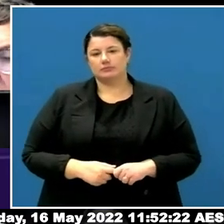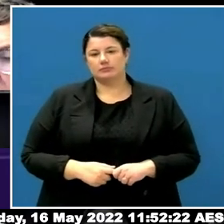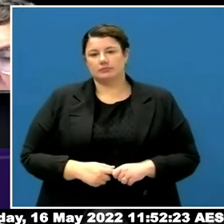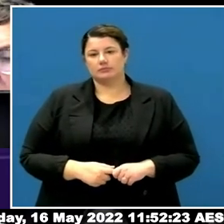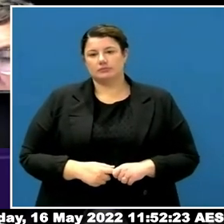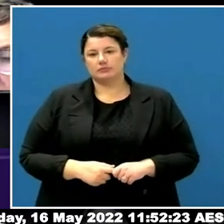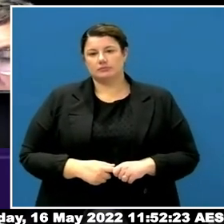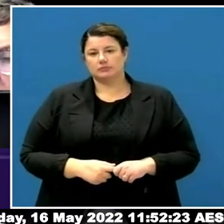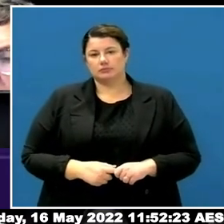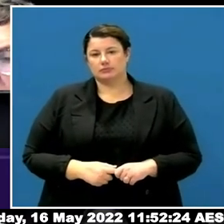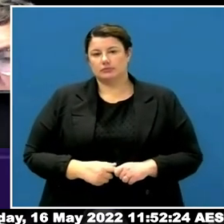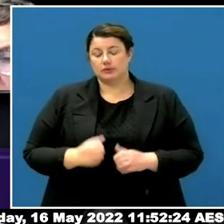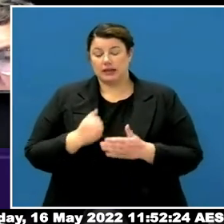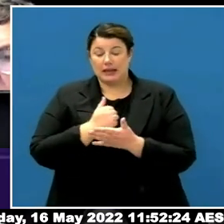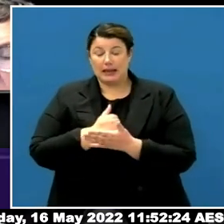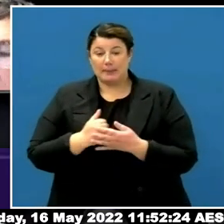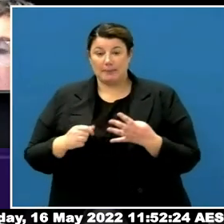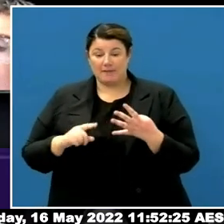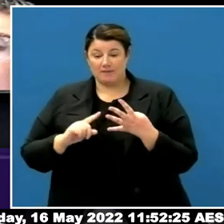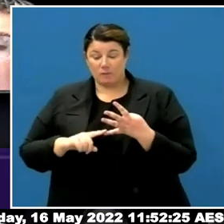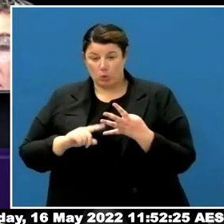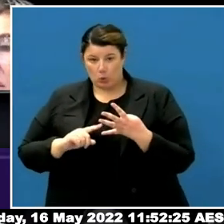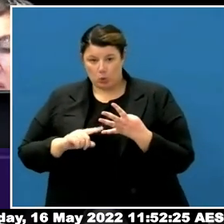Roman numeral (iv) on page 6 of 12 says: